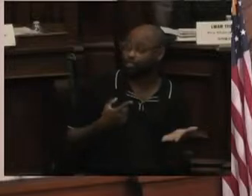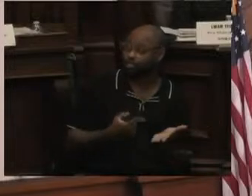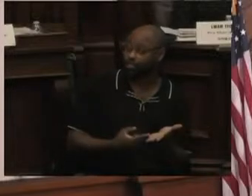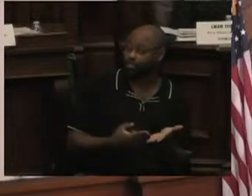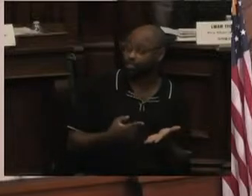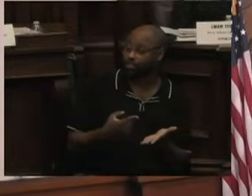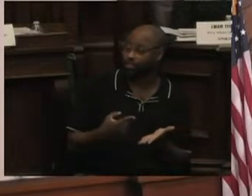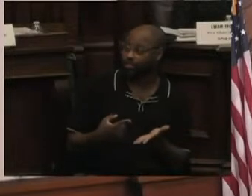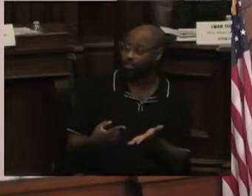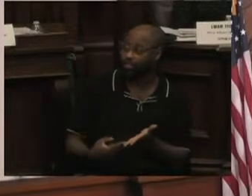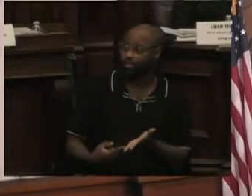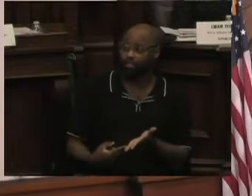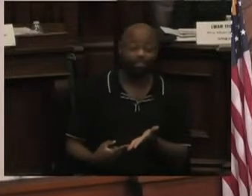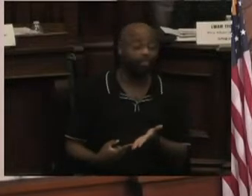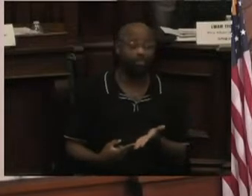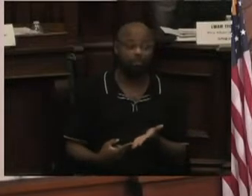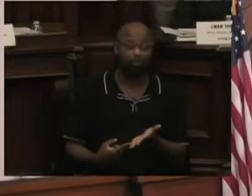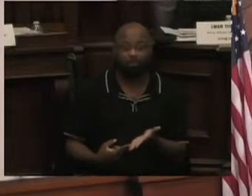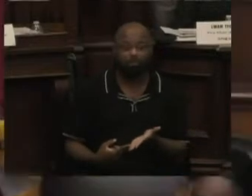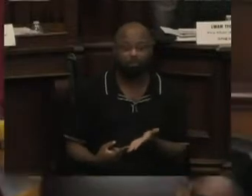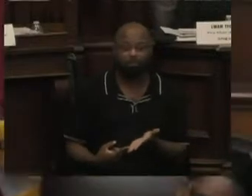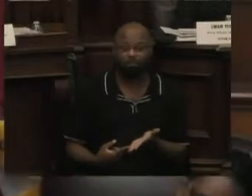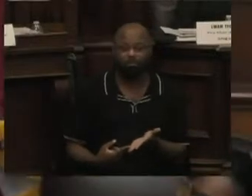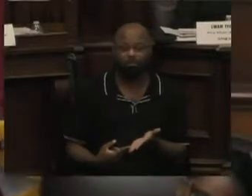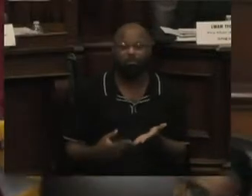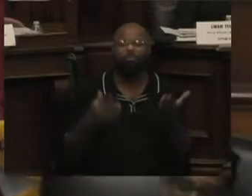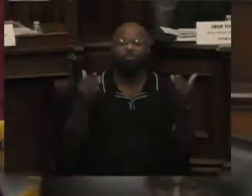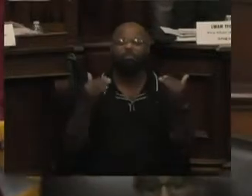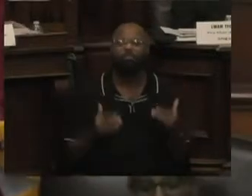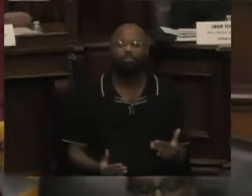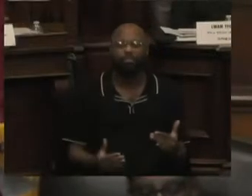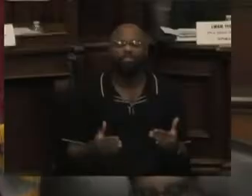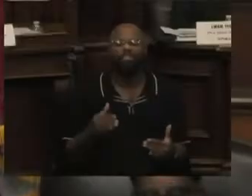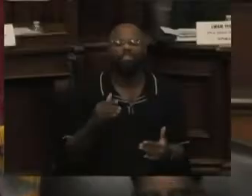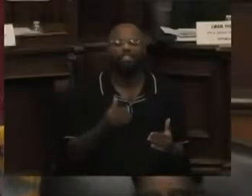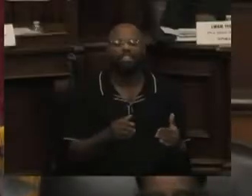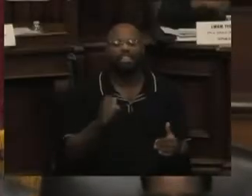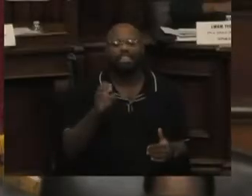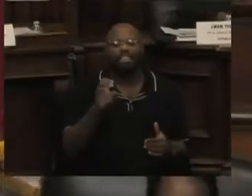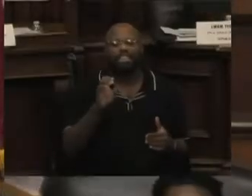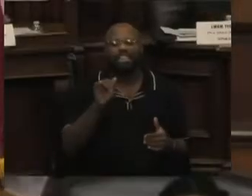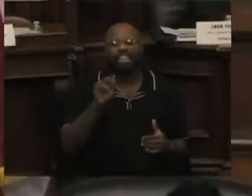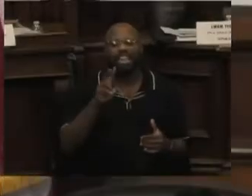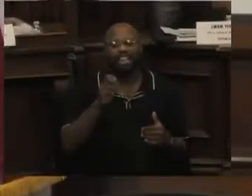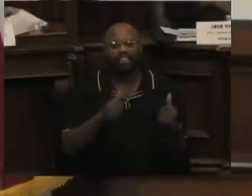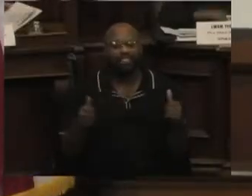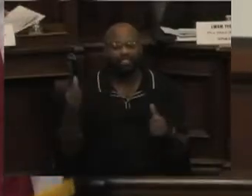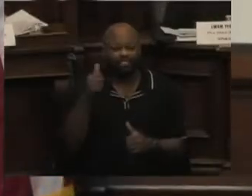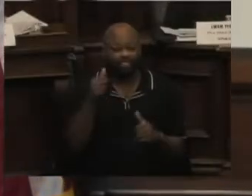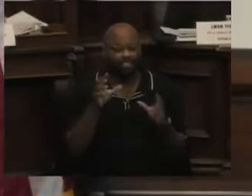have been determined. Okay,